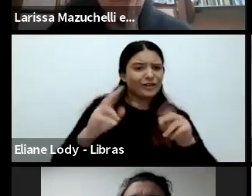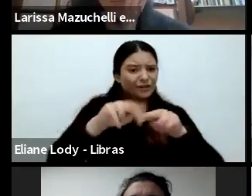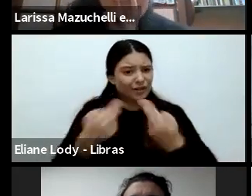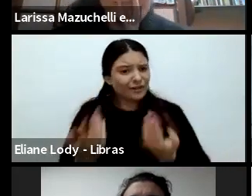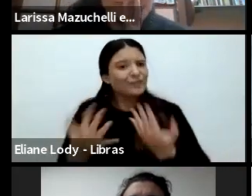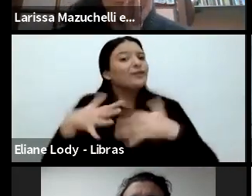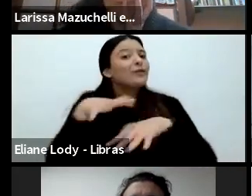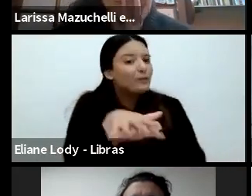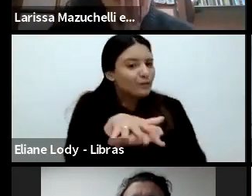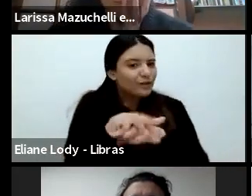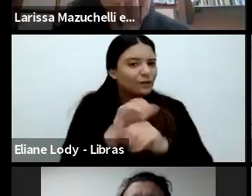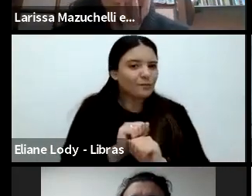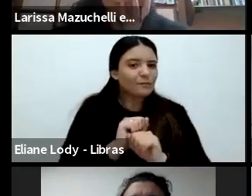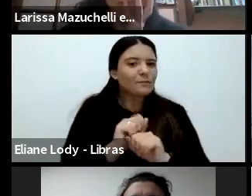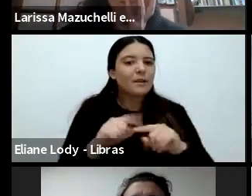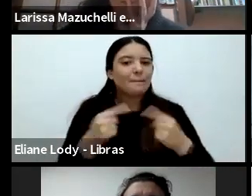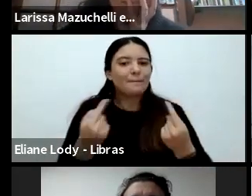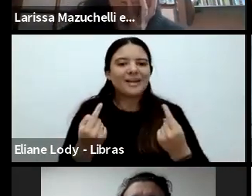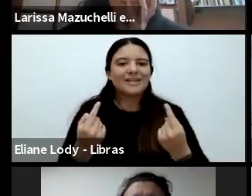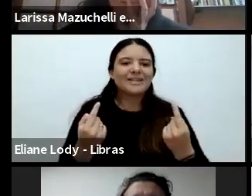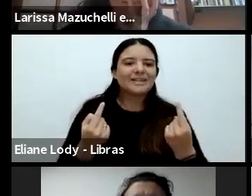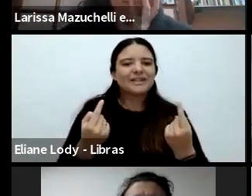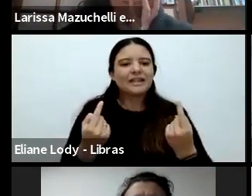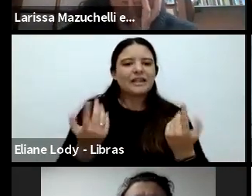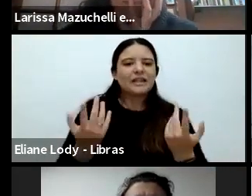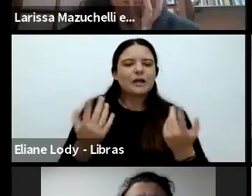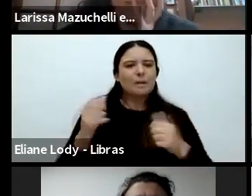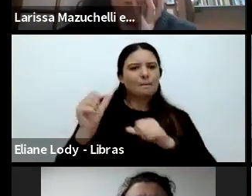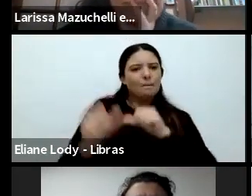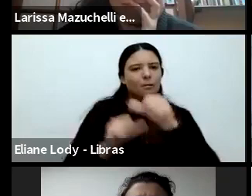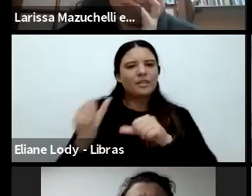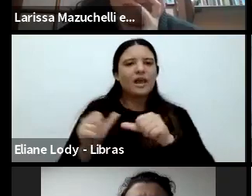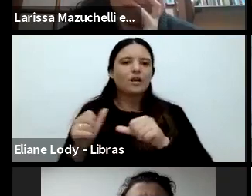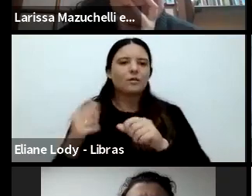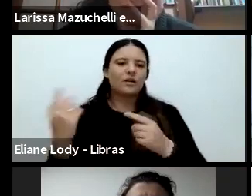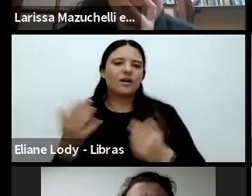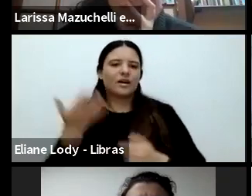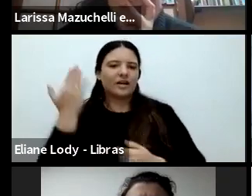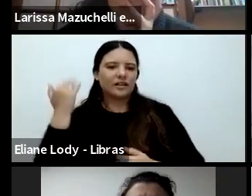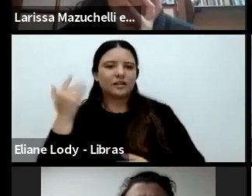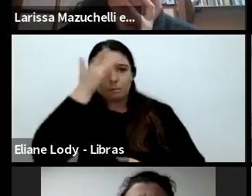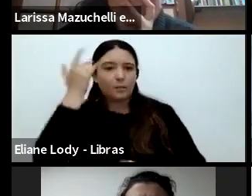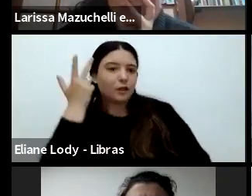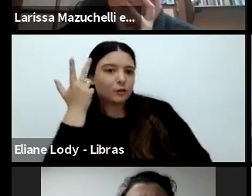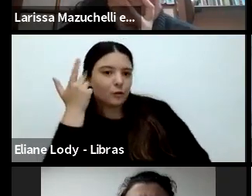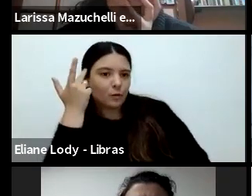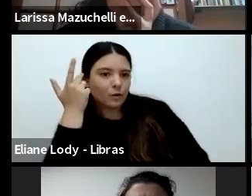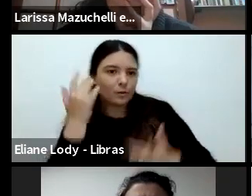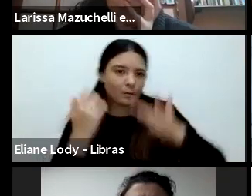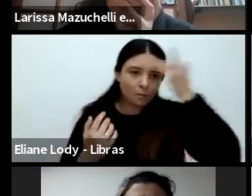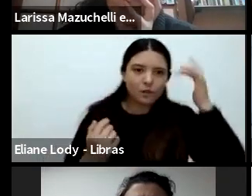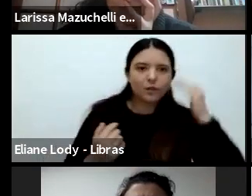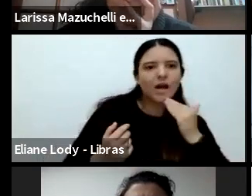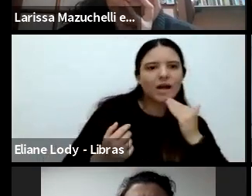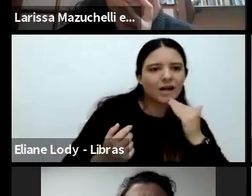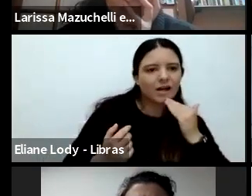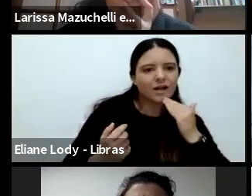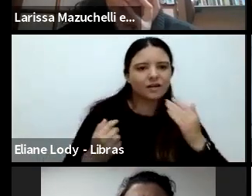n, it's changing it's changing. Who ever put Who ever put the you know the so called normal people. How do they change. to make a life